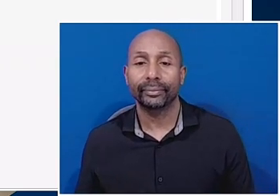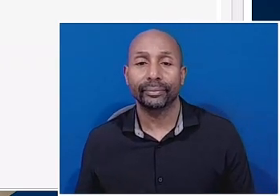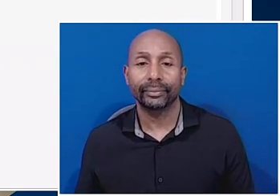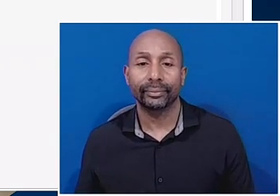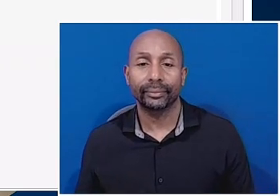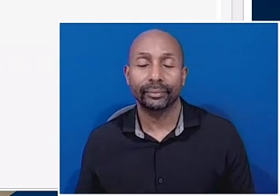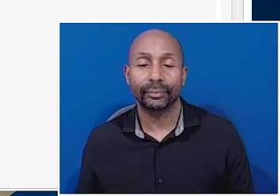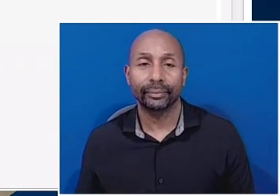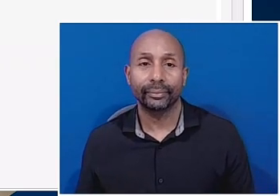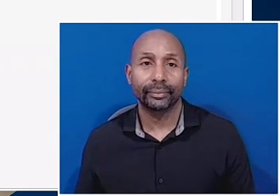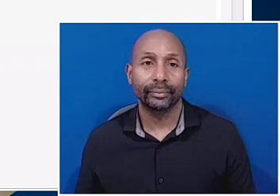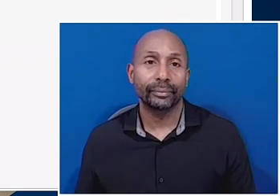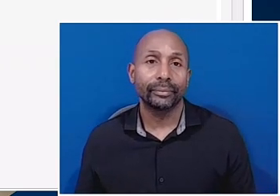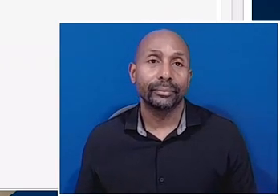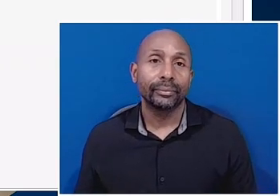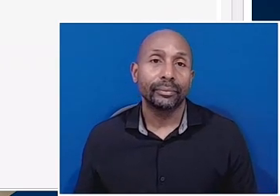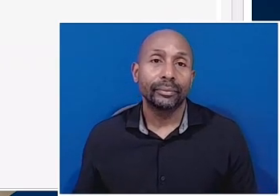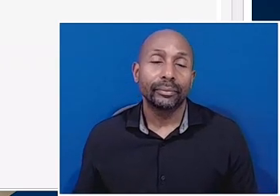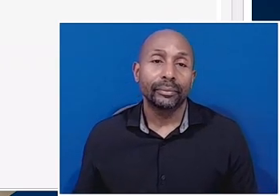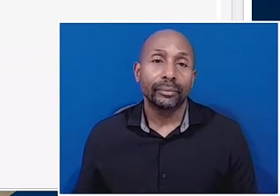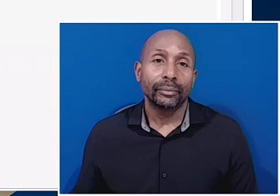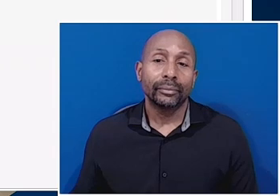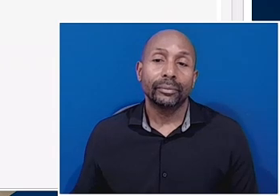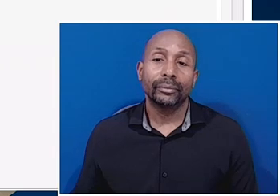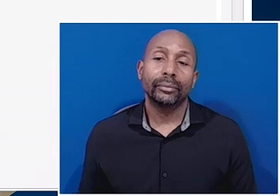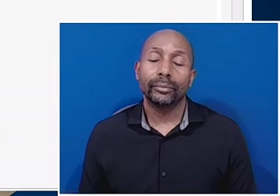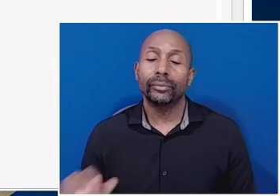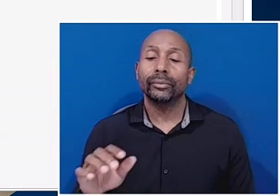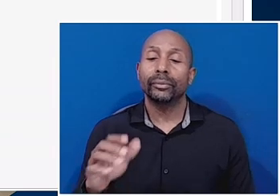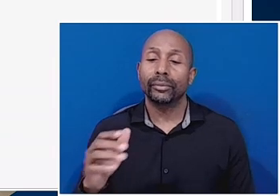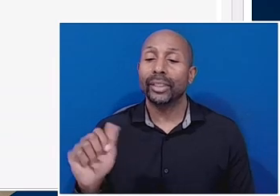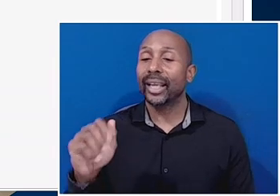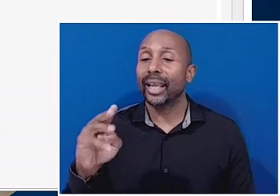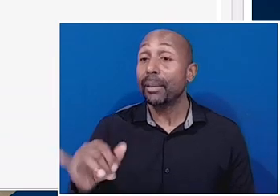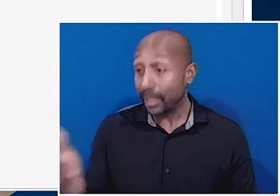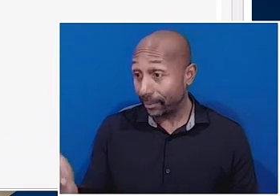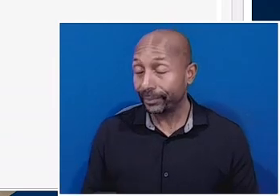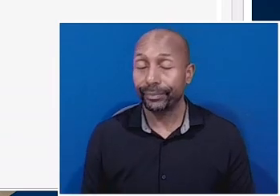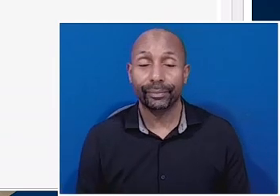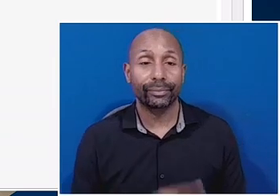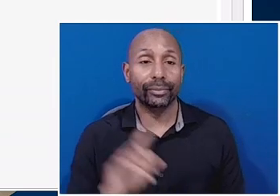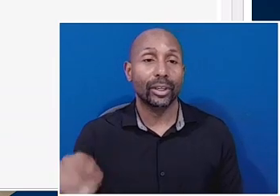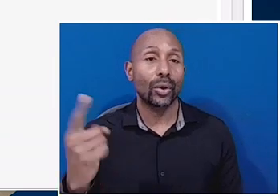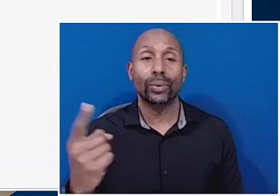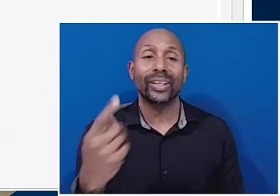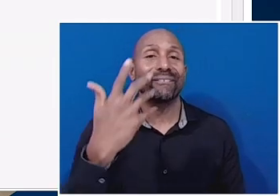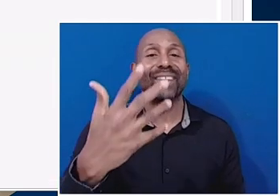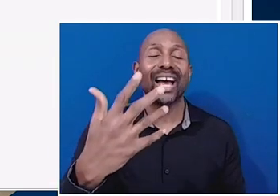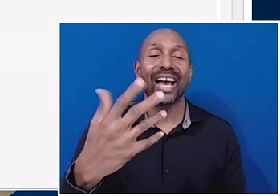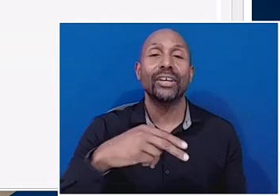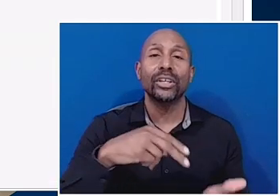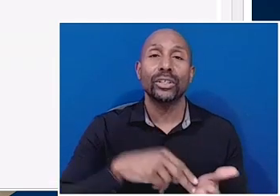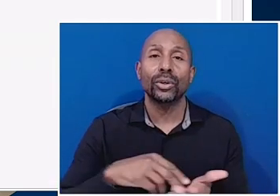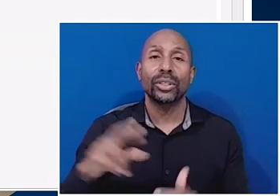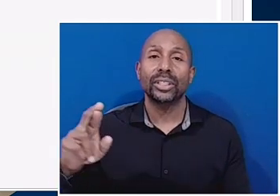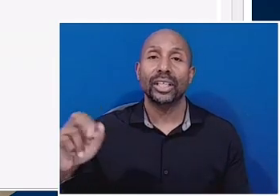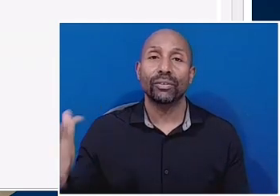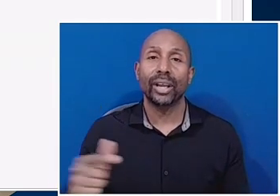Just to reiterate, there are only five nursing regulatory boards still approved by the Department of Education, so there's